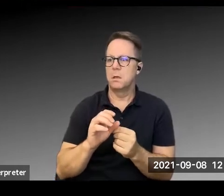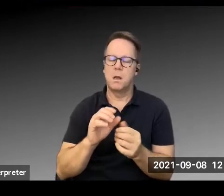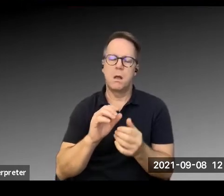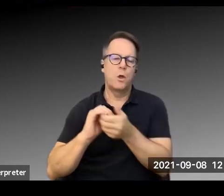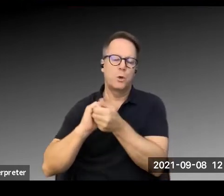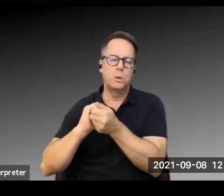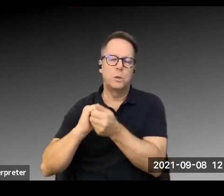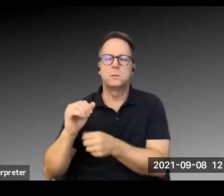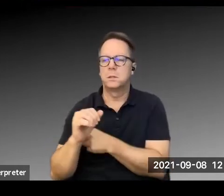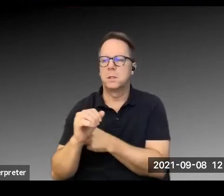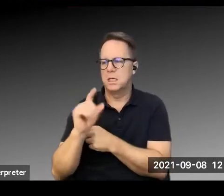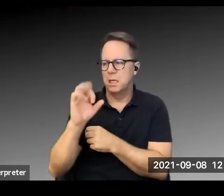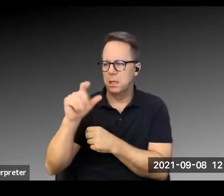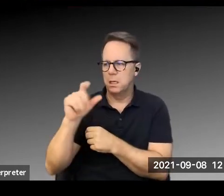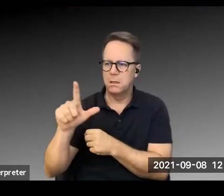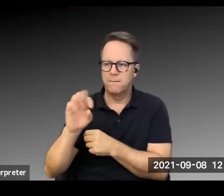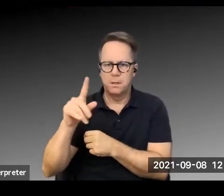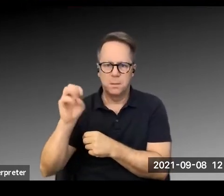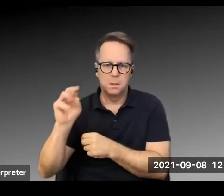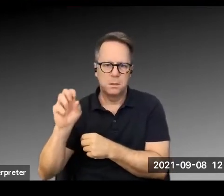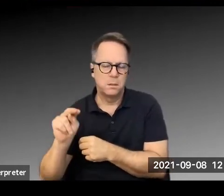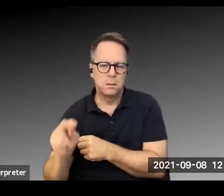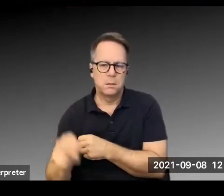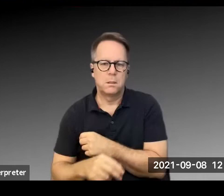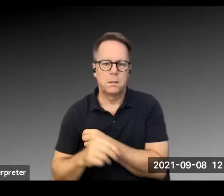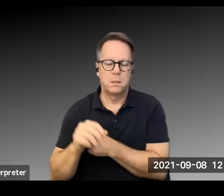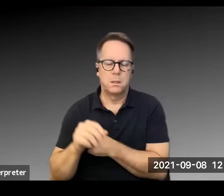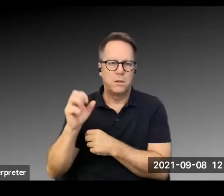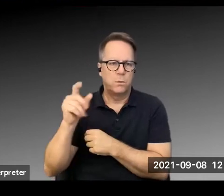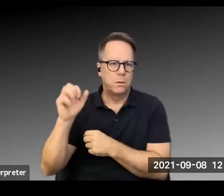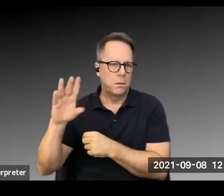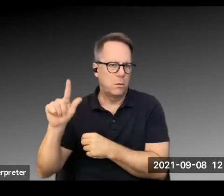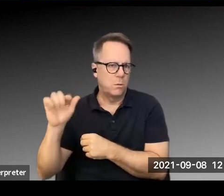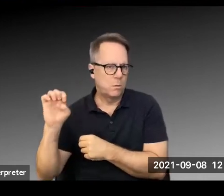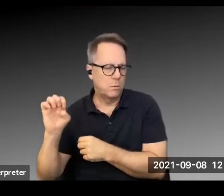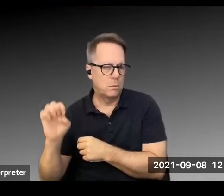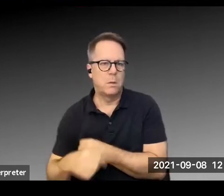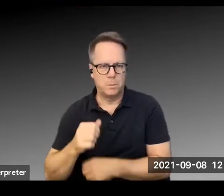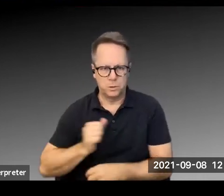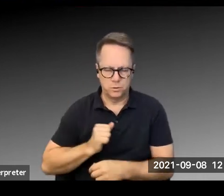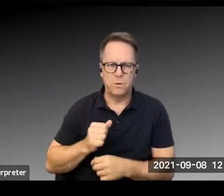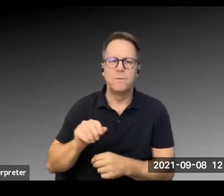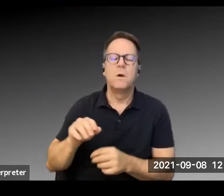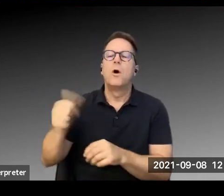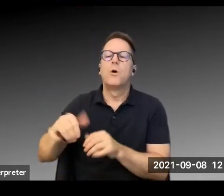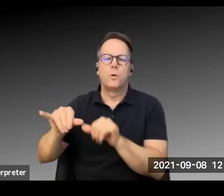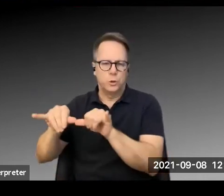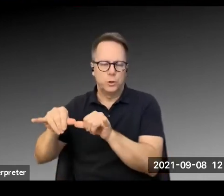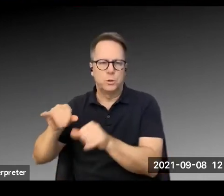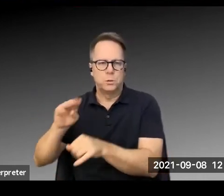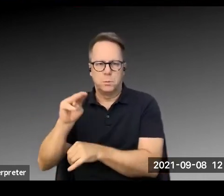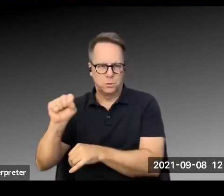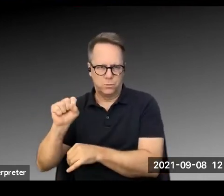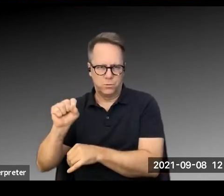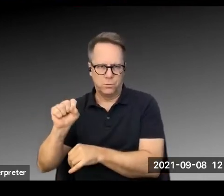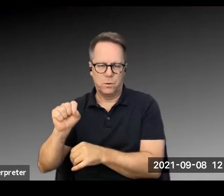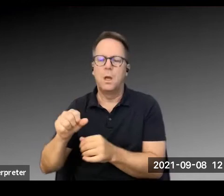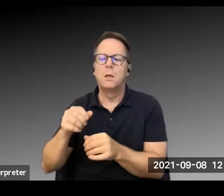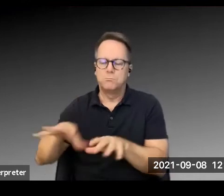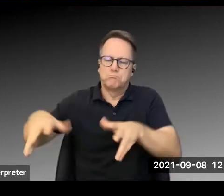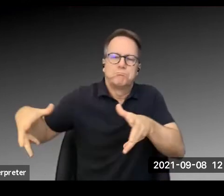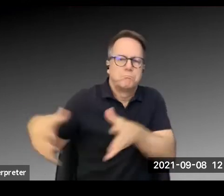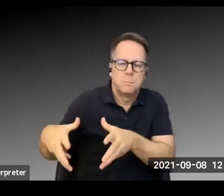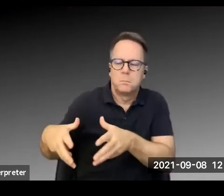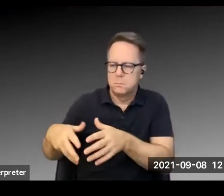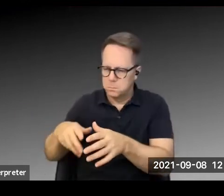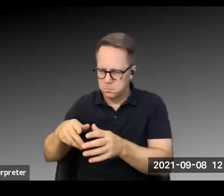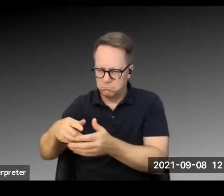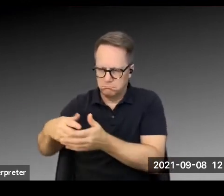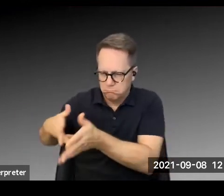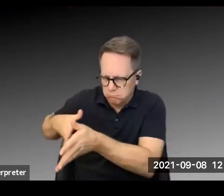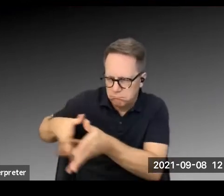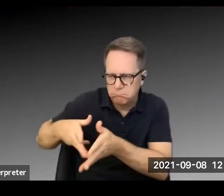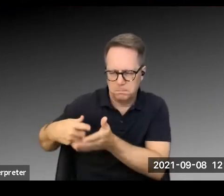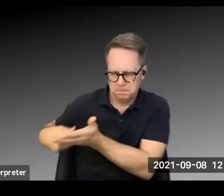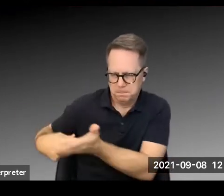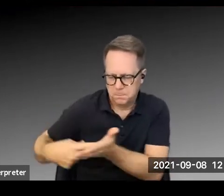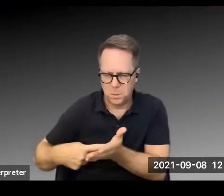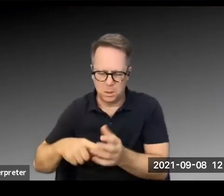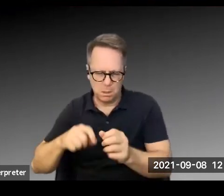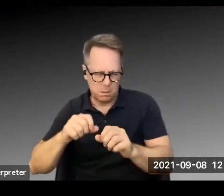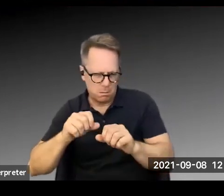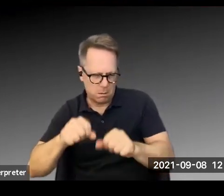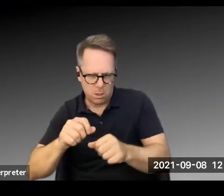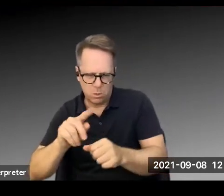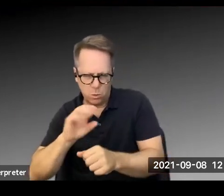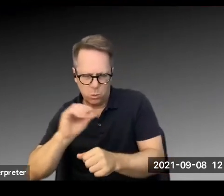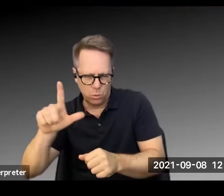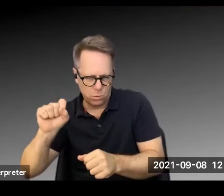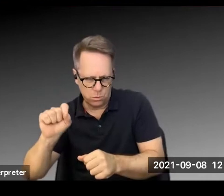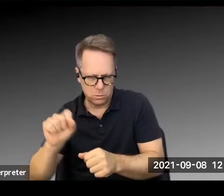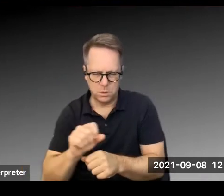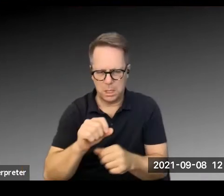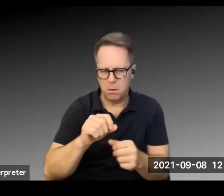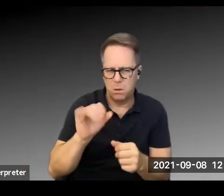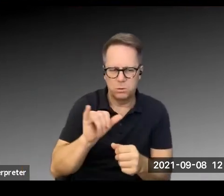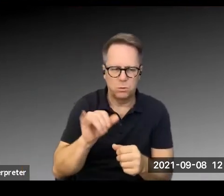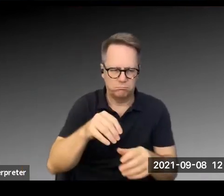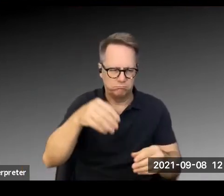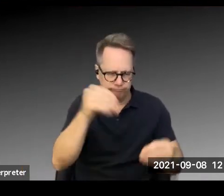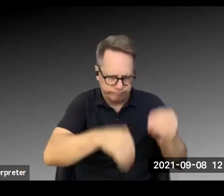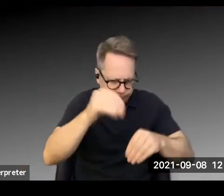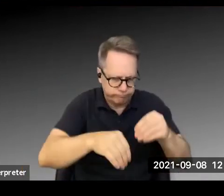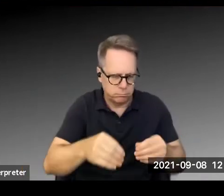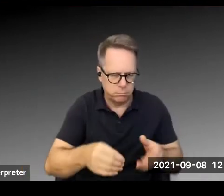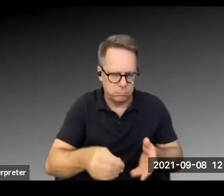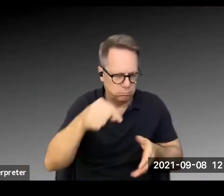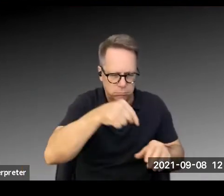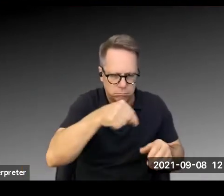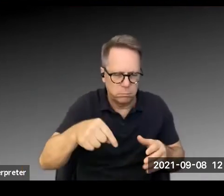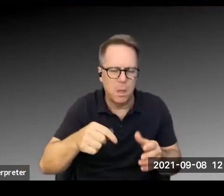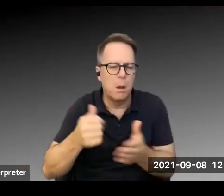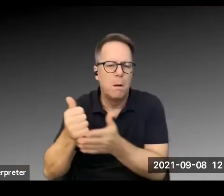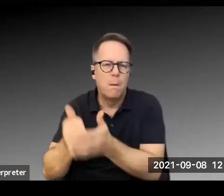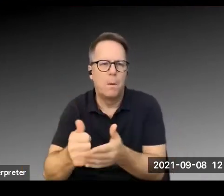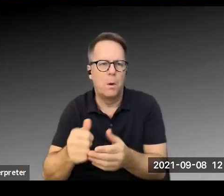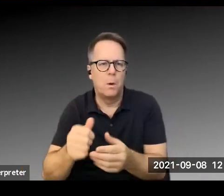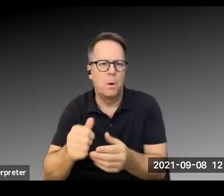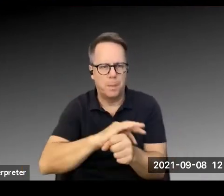Catherine low and myself, and a group of engineers at Microsoft Research, who have come together to try and identify what are the tools and the toolkits that community healthcare workers would need to be able to manage the academic on the ground.